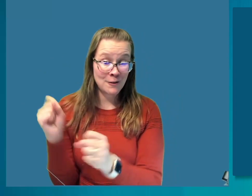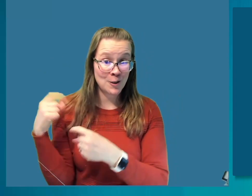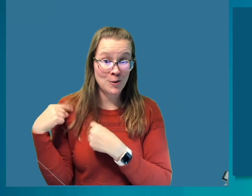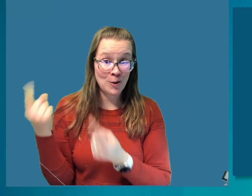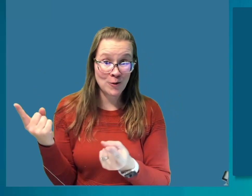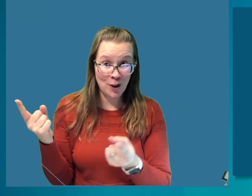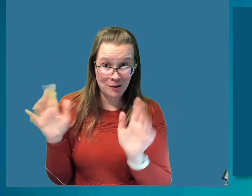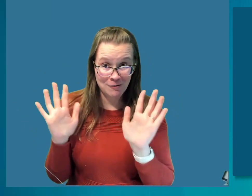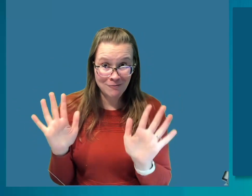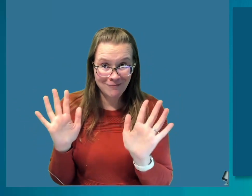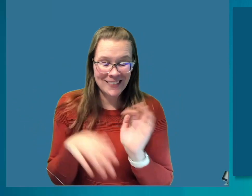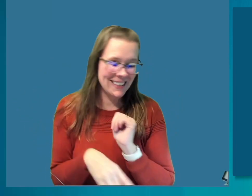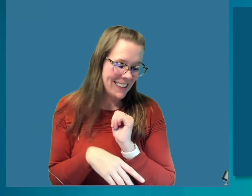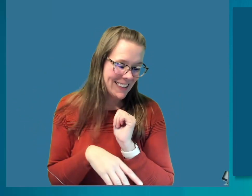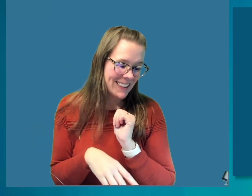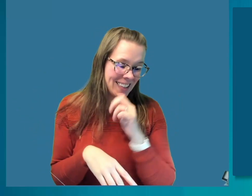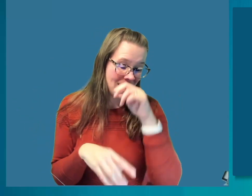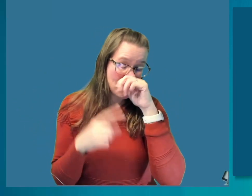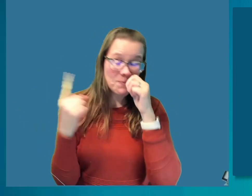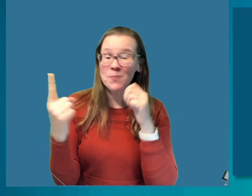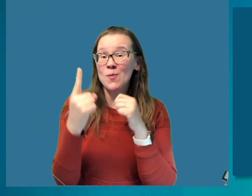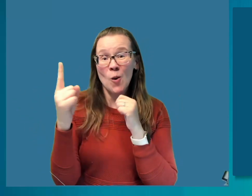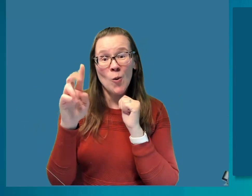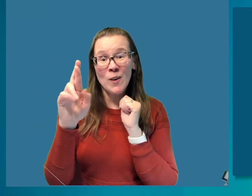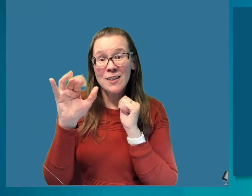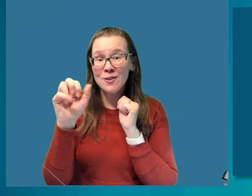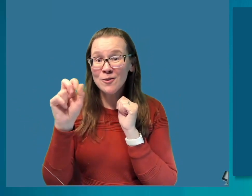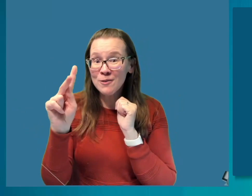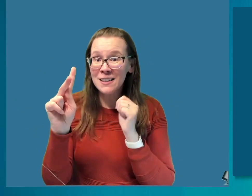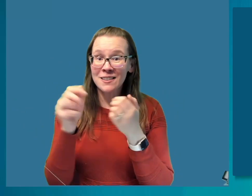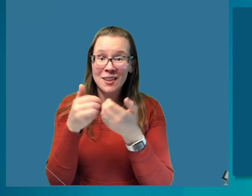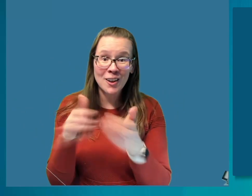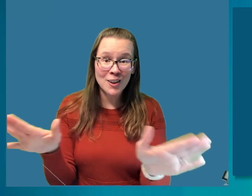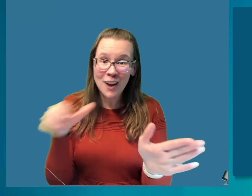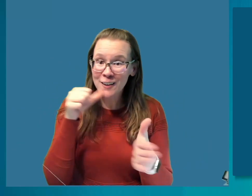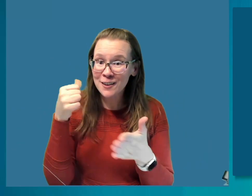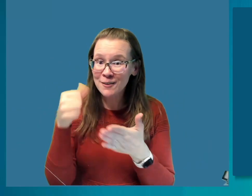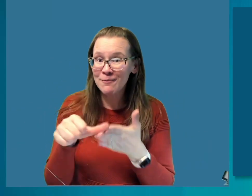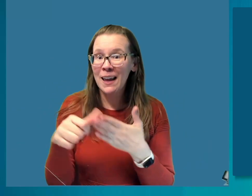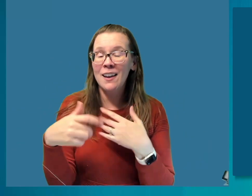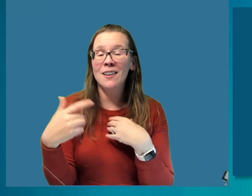um, have a running streak: all of them have arrived safely to their recipients.